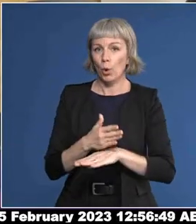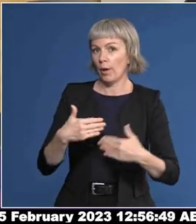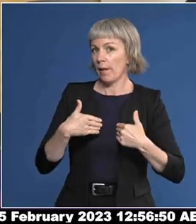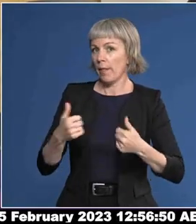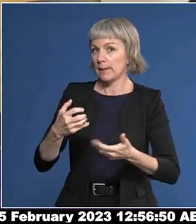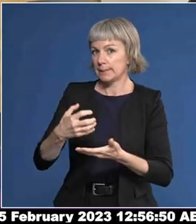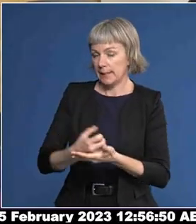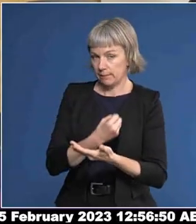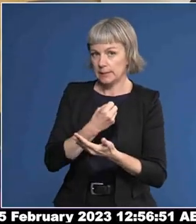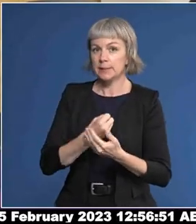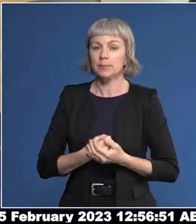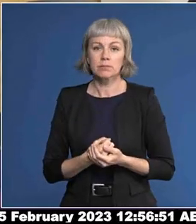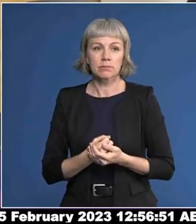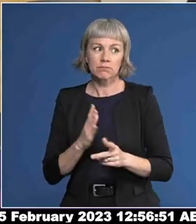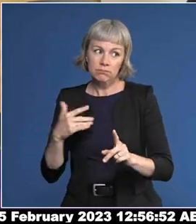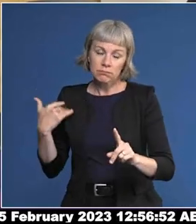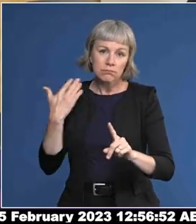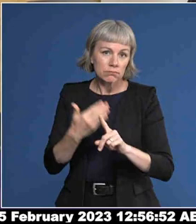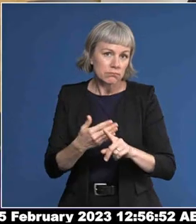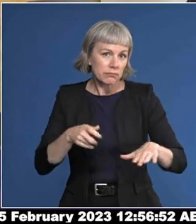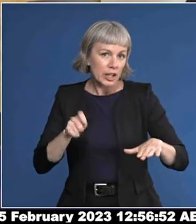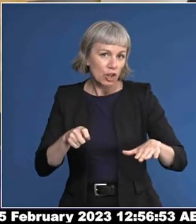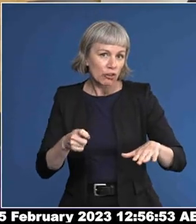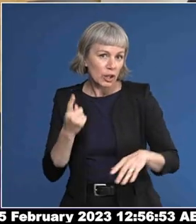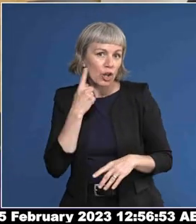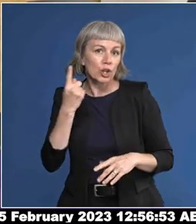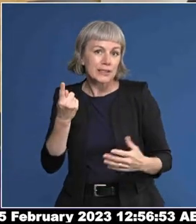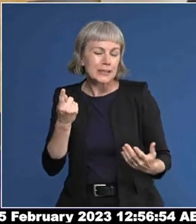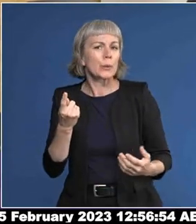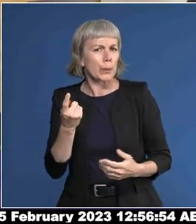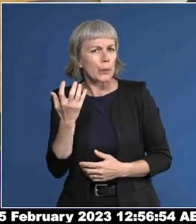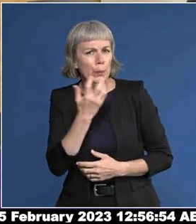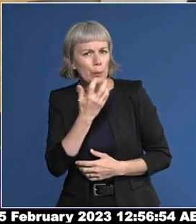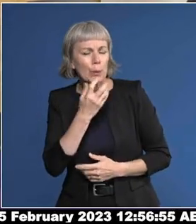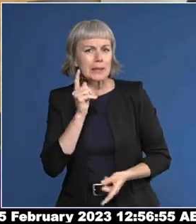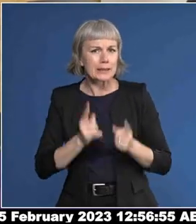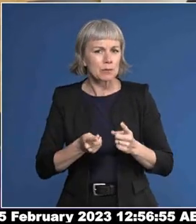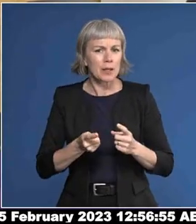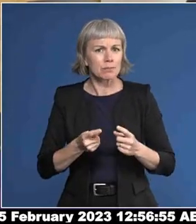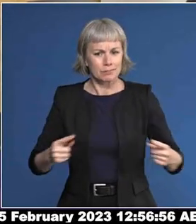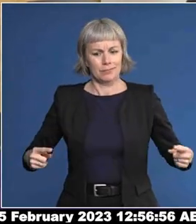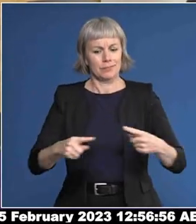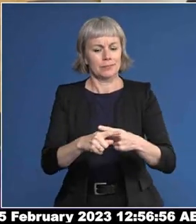and safety doesn't sit easily with disability, either in terms of employing people with disability.